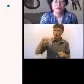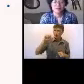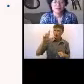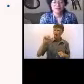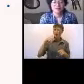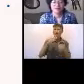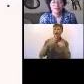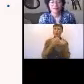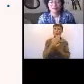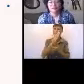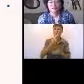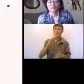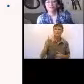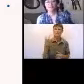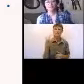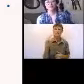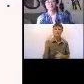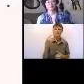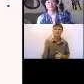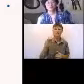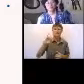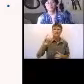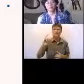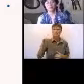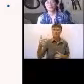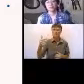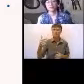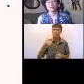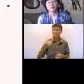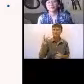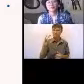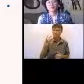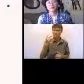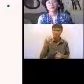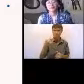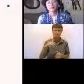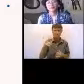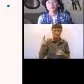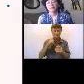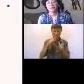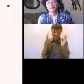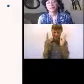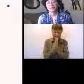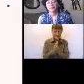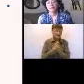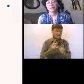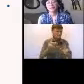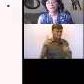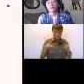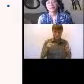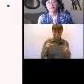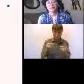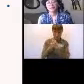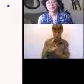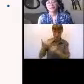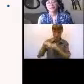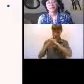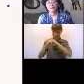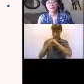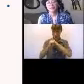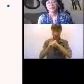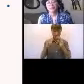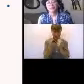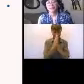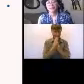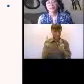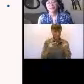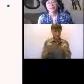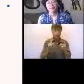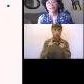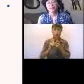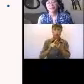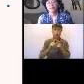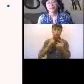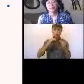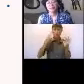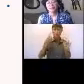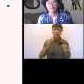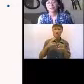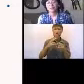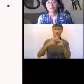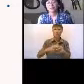that asked folks to urge folks to to indicate on their feeds of a black square. And so many,